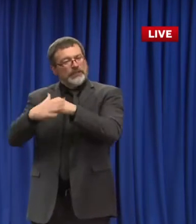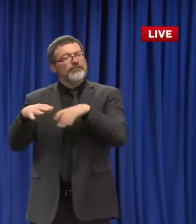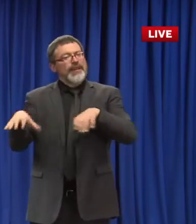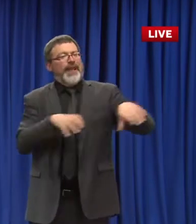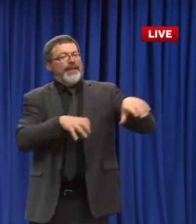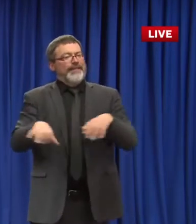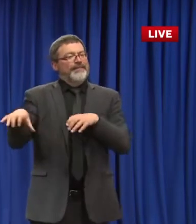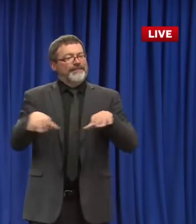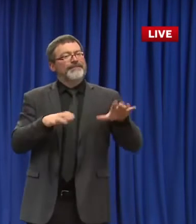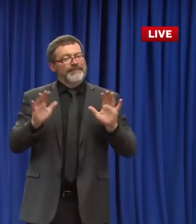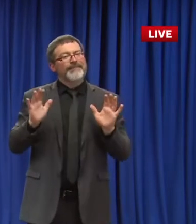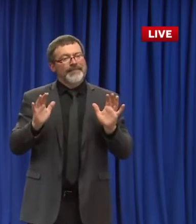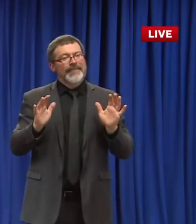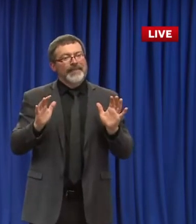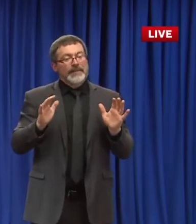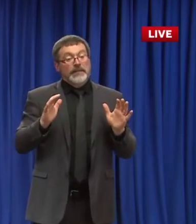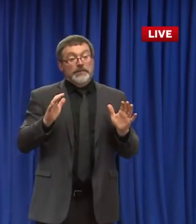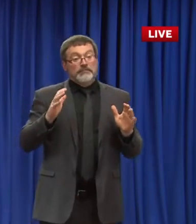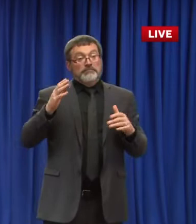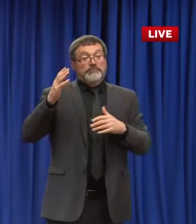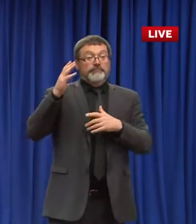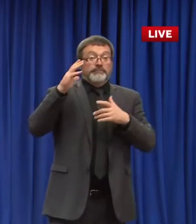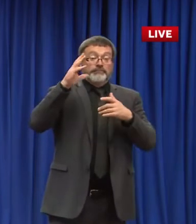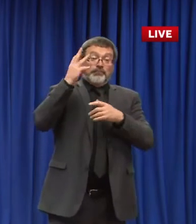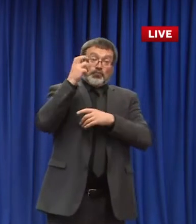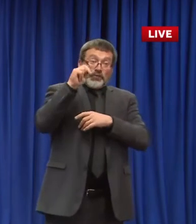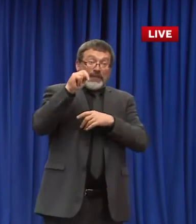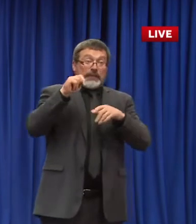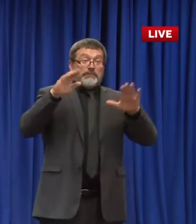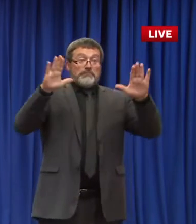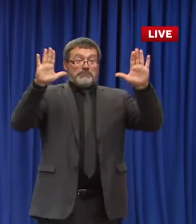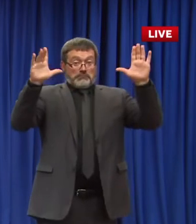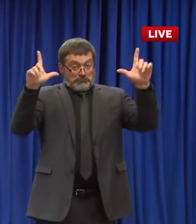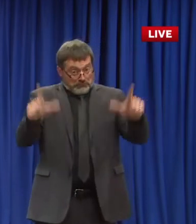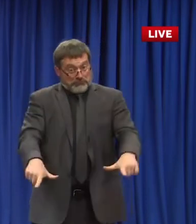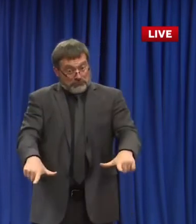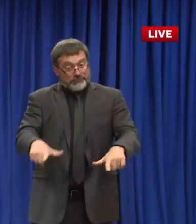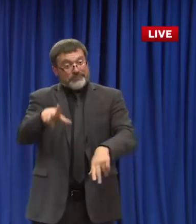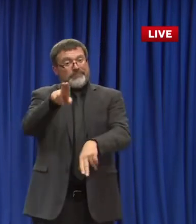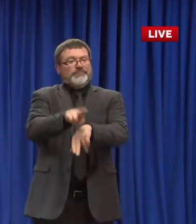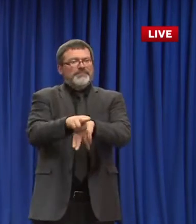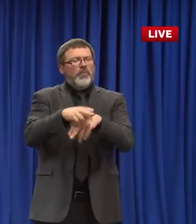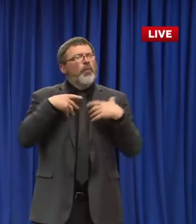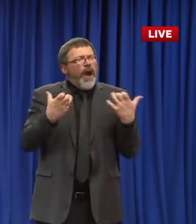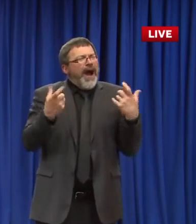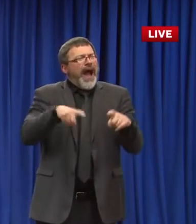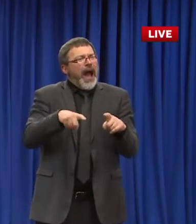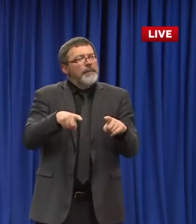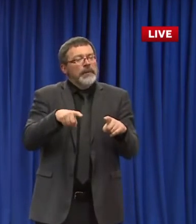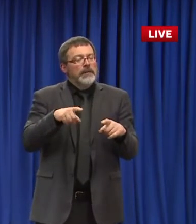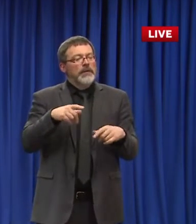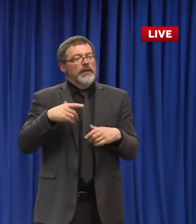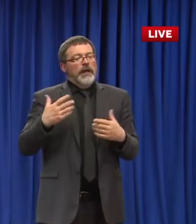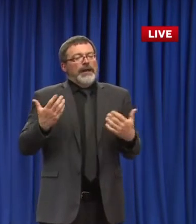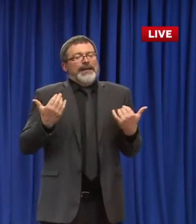WE CAN I’D LOVE TO GET TO THE POINT WHERE WE CAN DROP A BLANKET AND JUST LOUNGE AROUND AND GO TO A HUNDRED PERCENT PARKING AND JUST OPEN EVERYTHING UP.